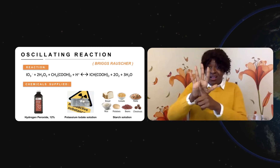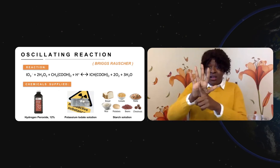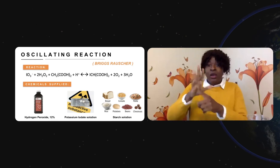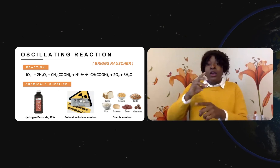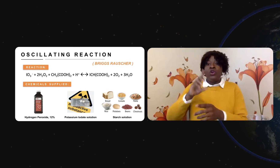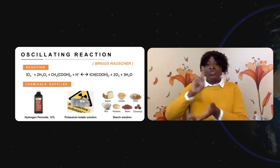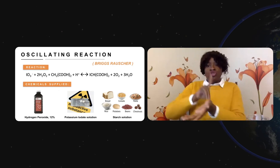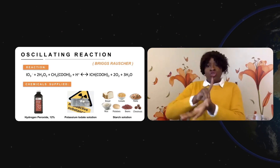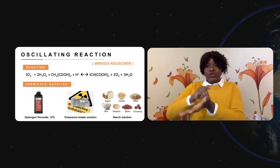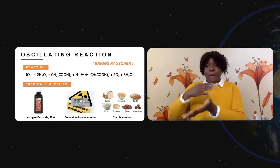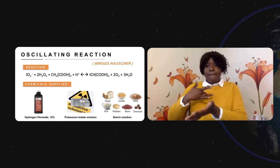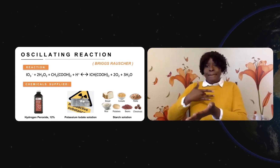activity.